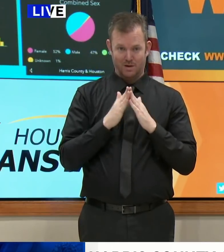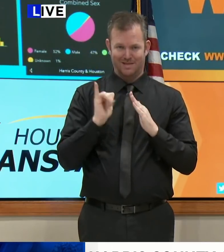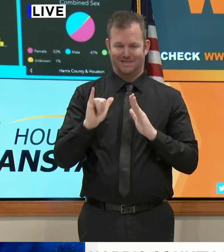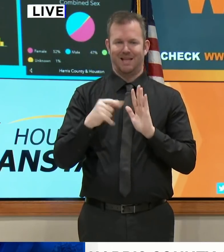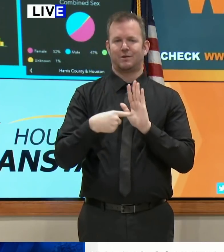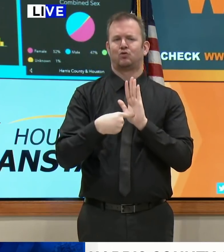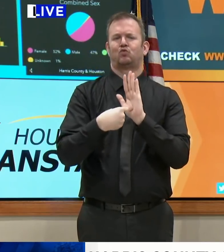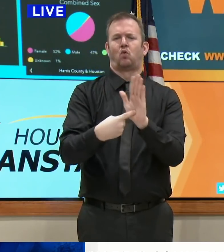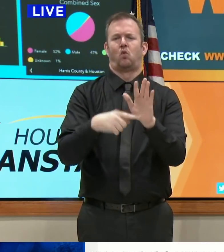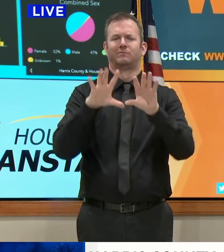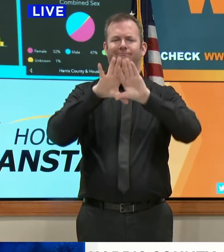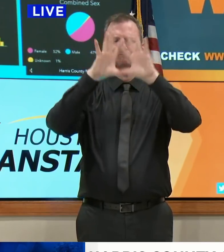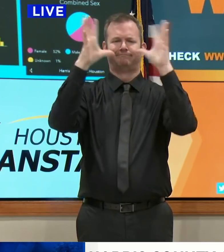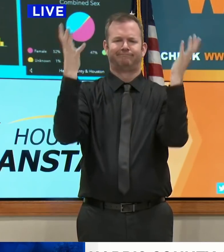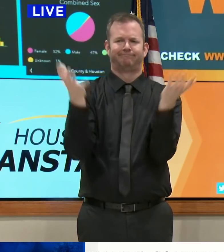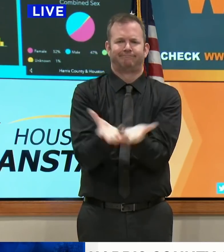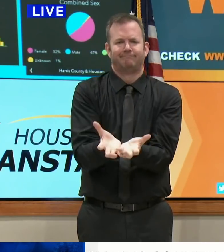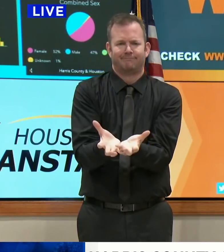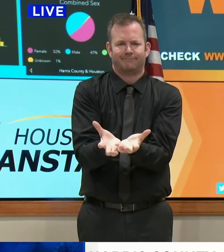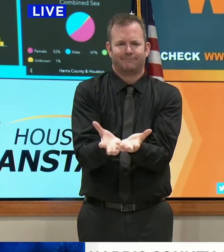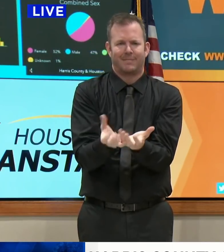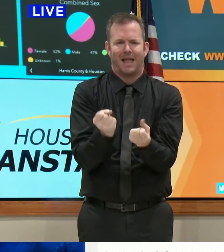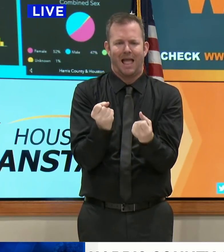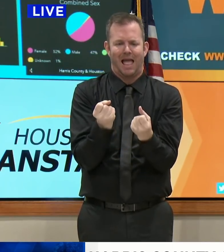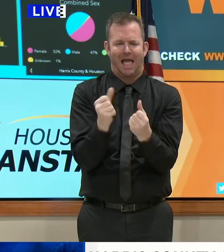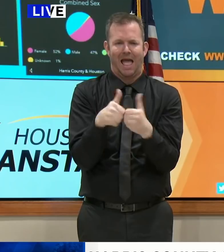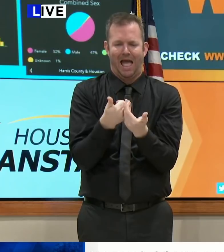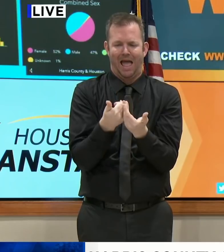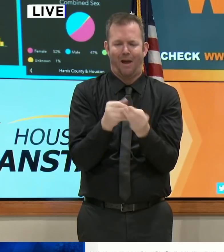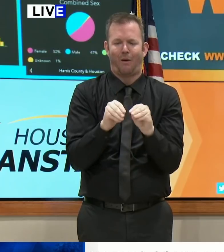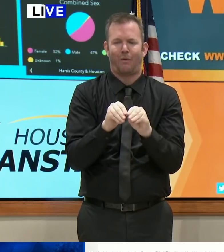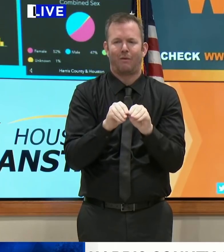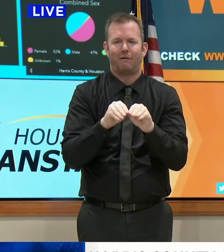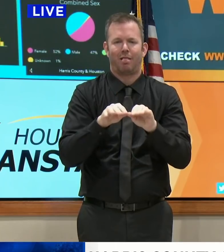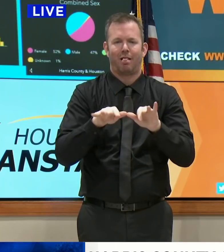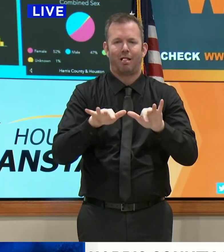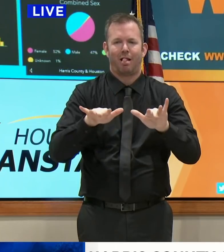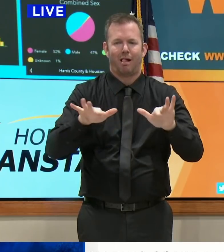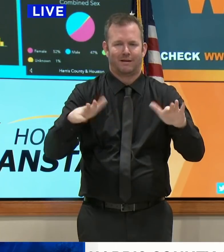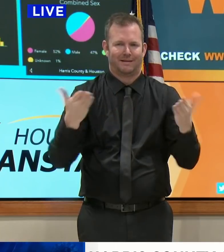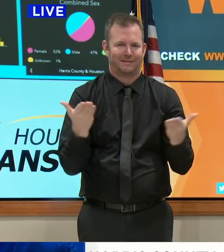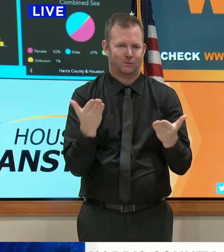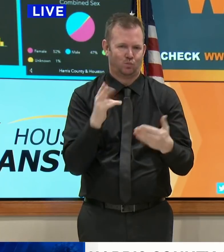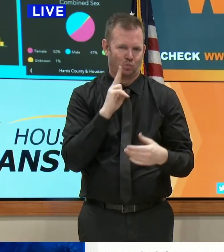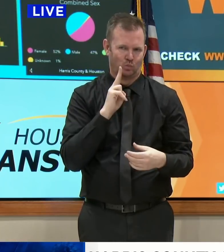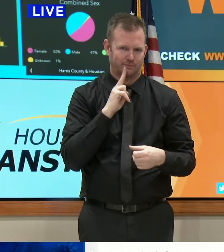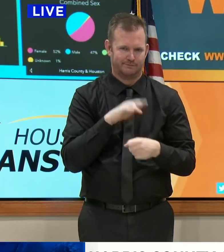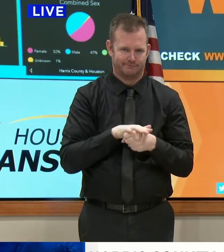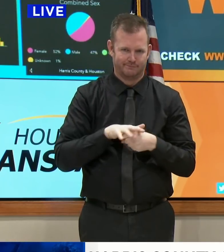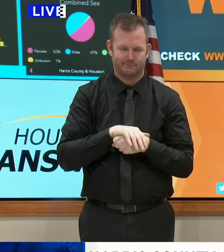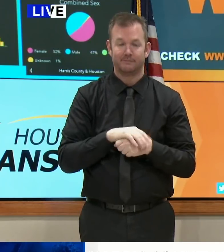that were falling. One is related to cases case counts in related to cases case counts in the commute. the commute. >> Unity which you’ve been Unity which you’ve been listening to Harris County listening to Harris County Judge Lina Hidalgo she was